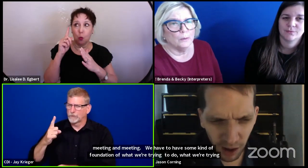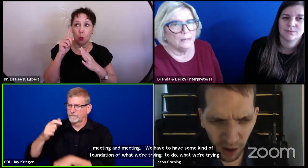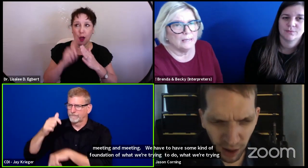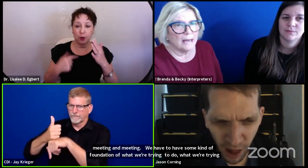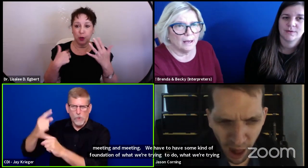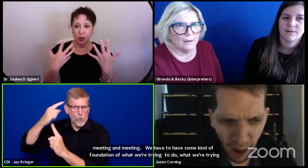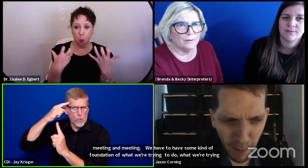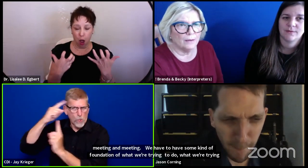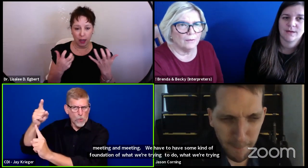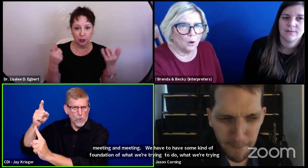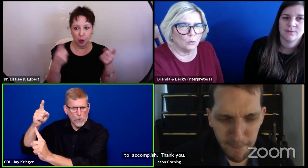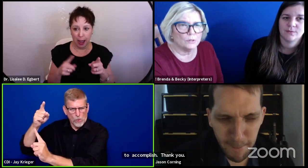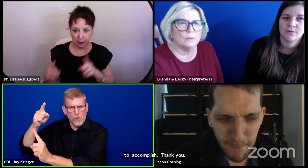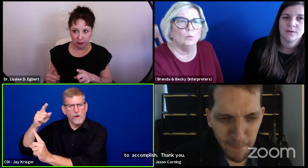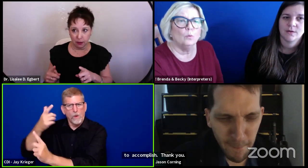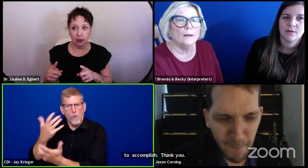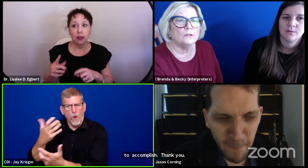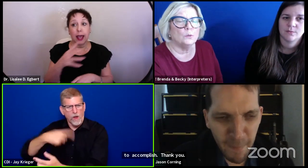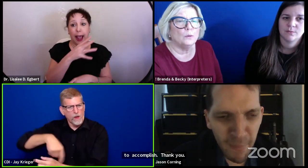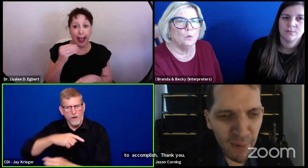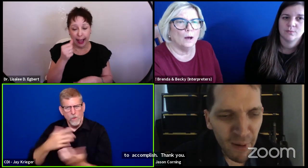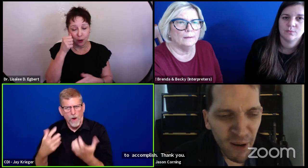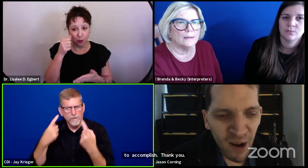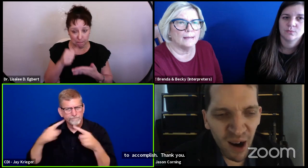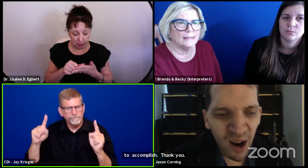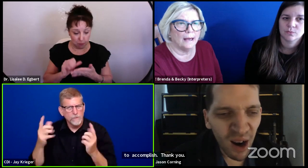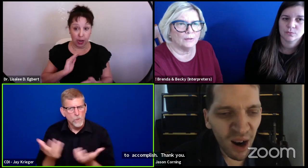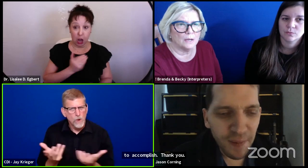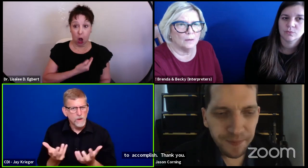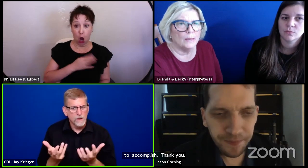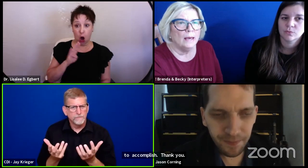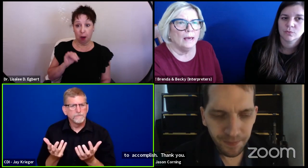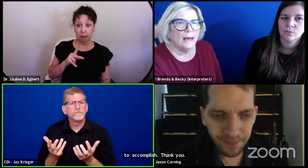We need to have goals. What do we want as an outcome.